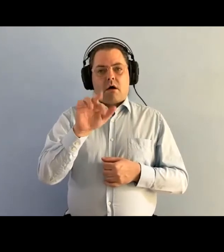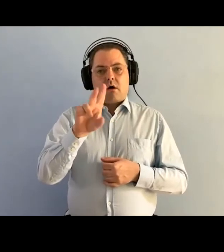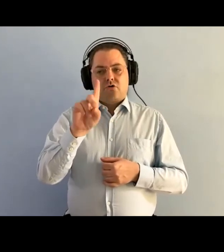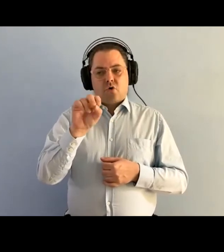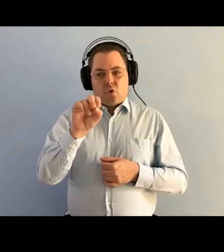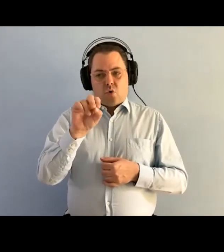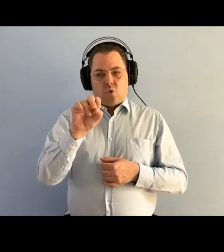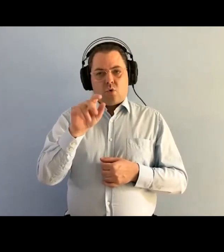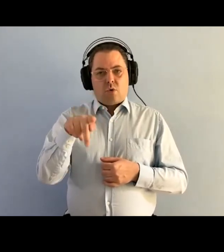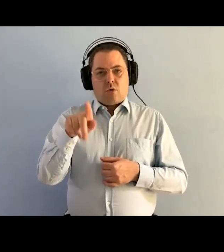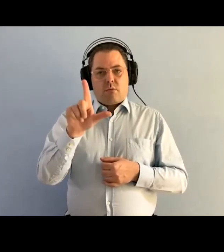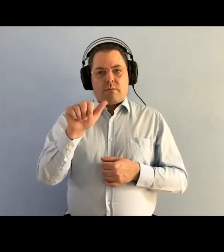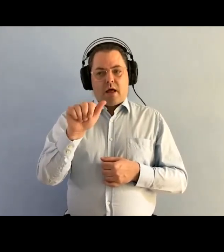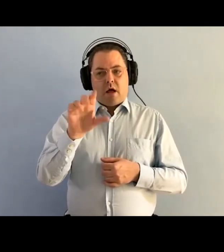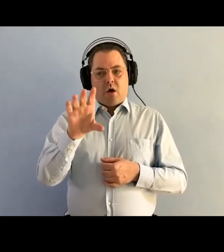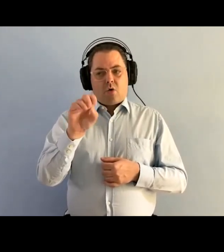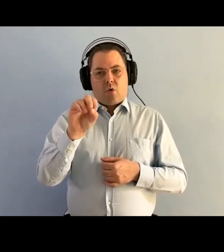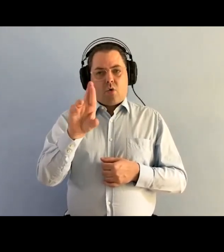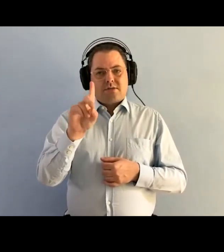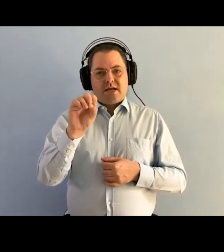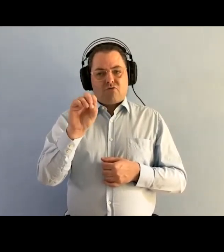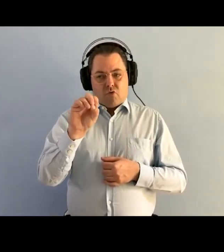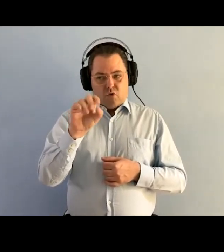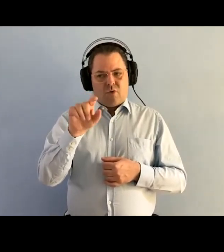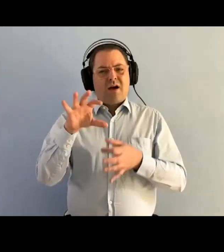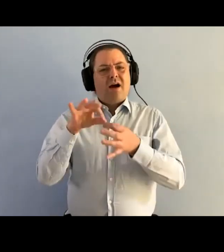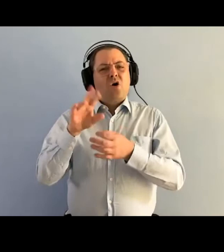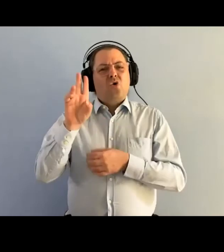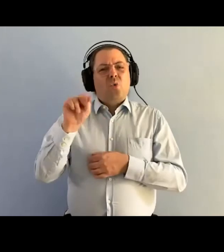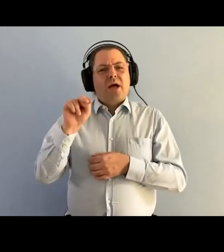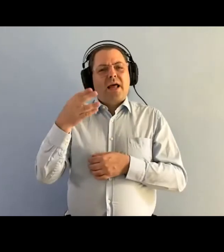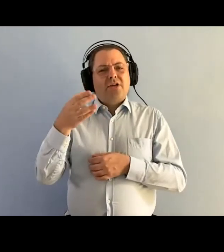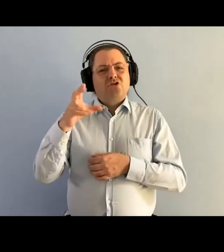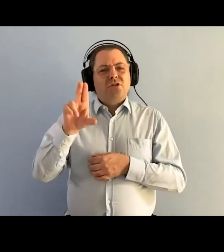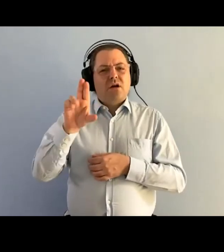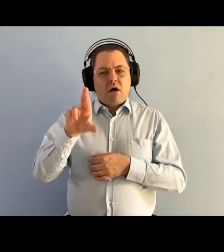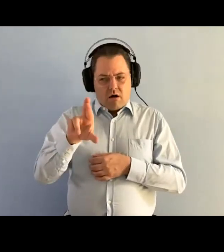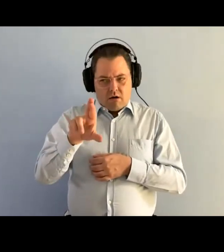a panel discussion. We have today with us Ricardo Pla Cordero which is